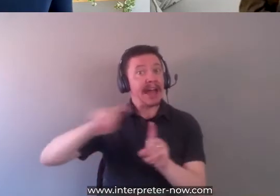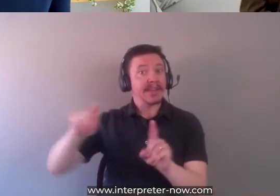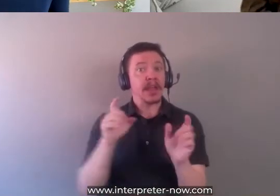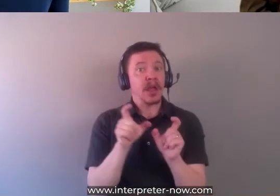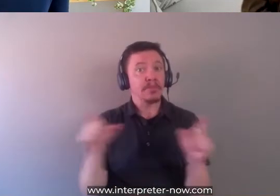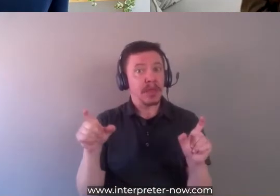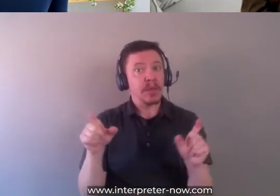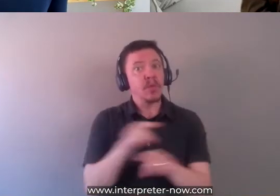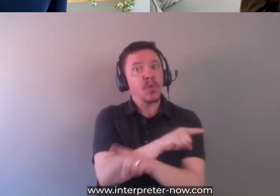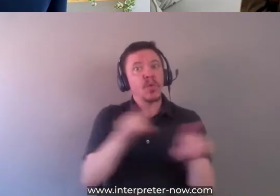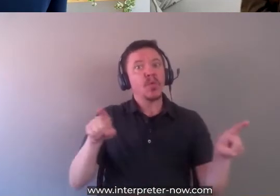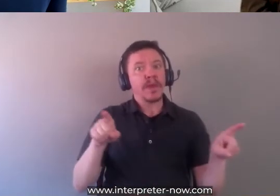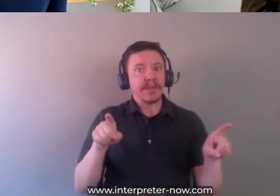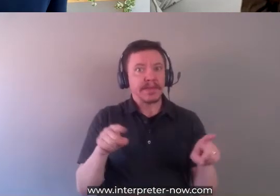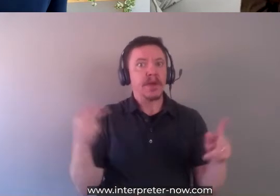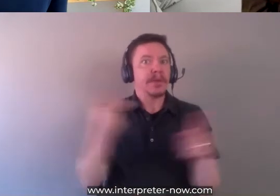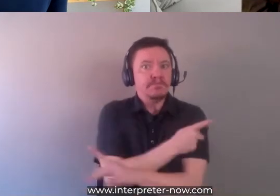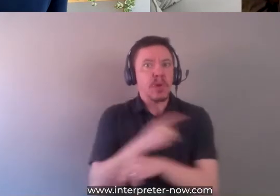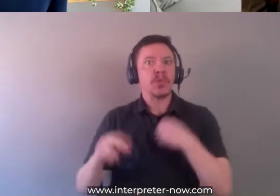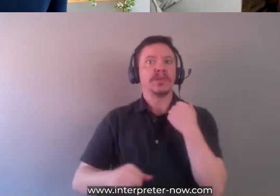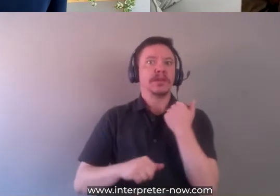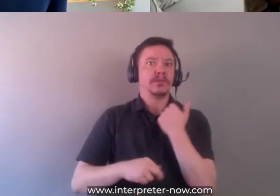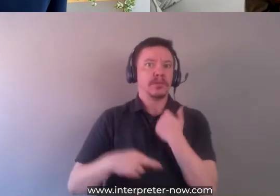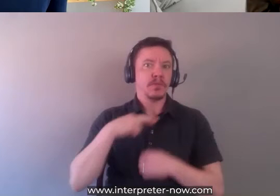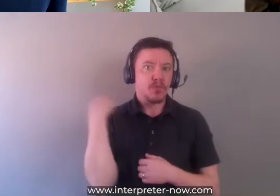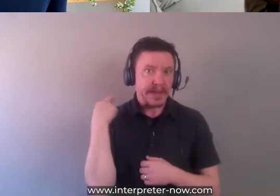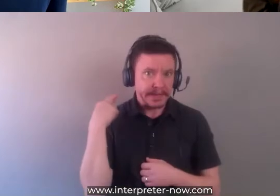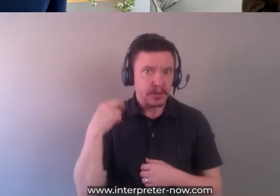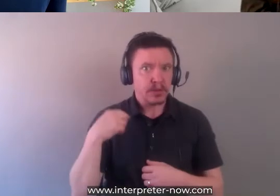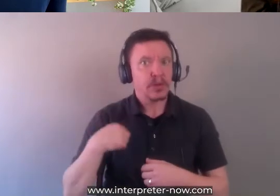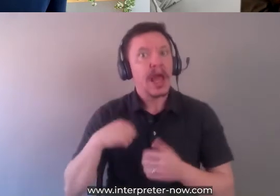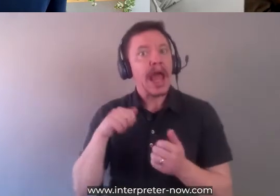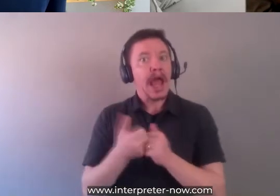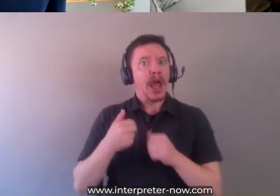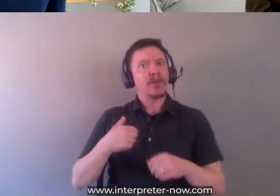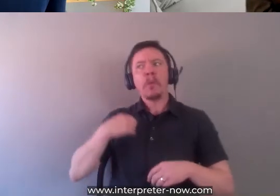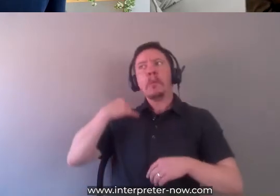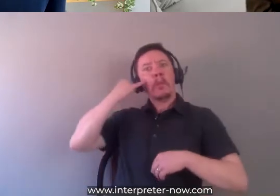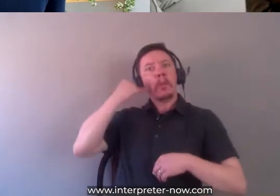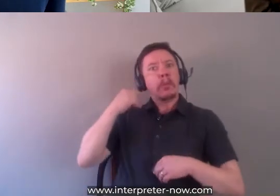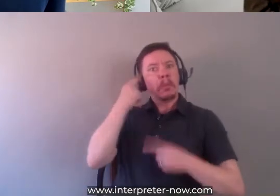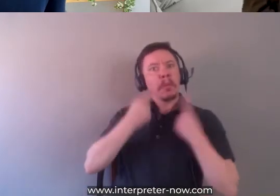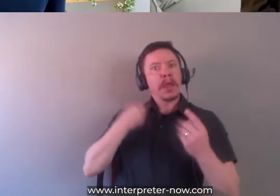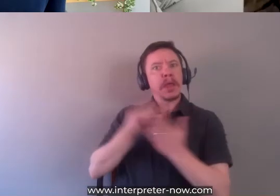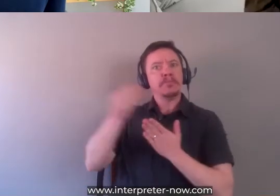most to lose and the most at risk from deployment of a new software programme. Now, that might